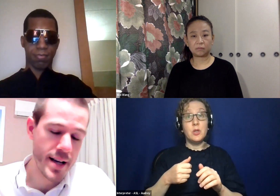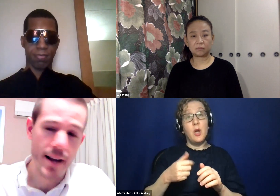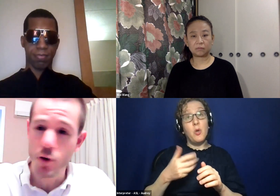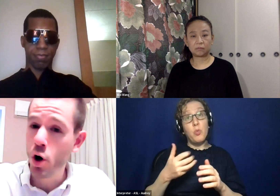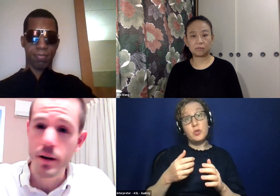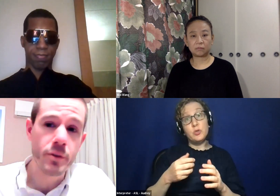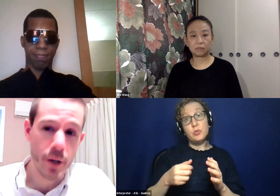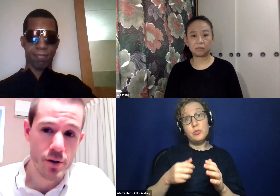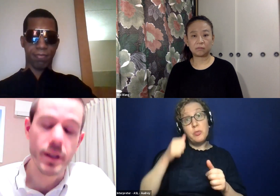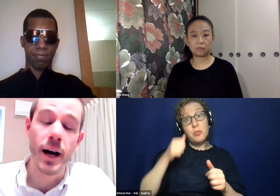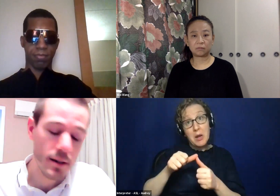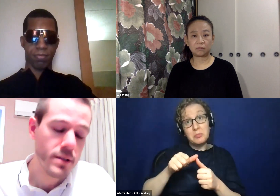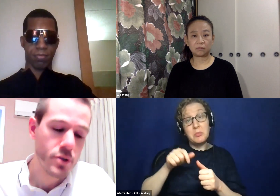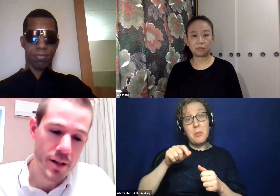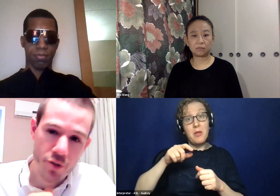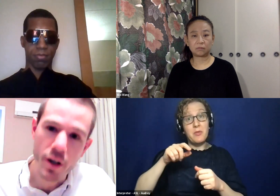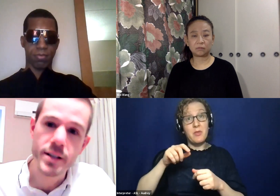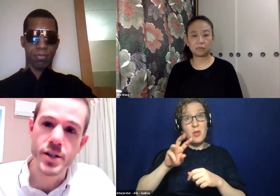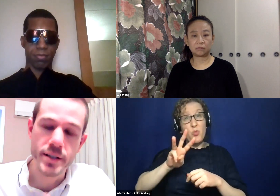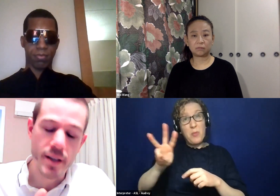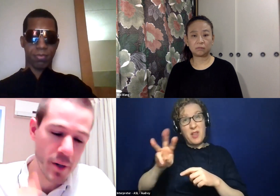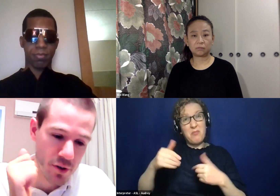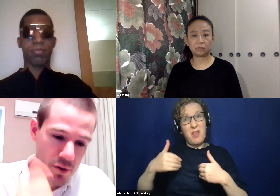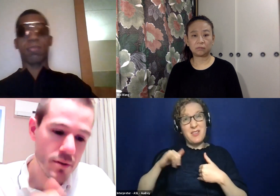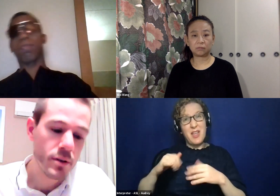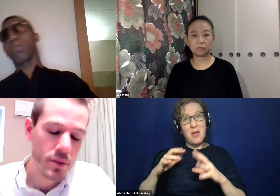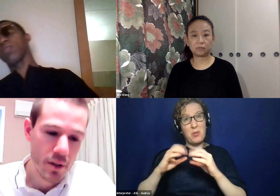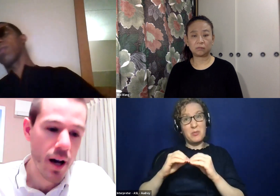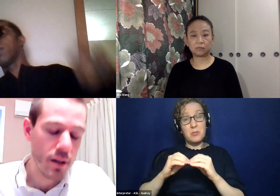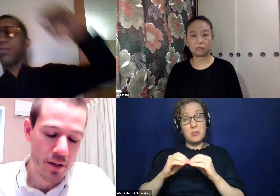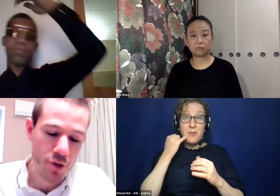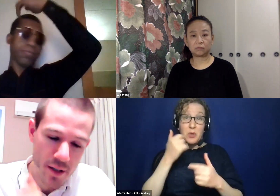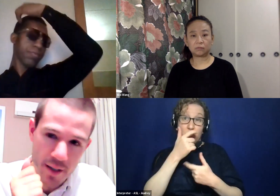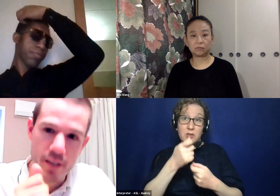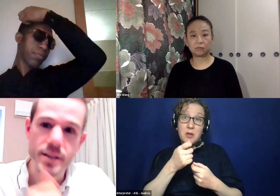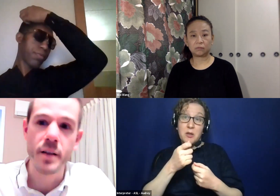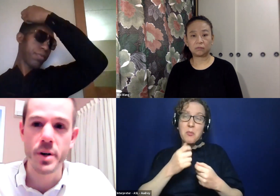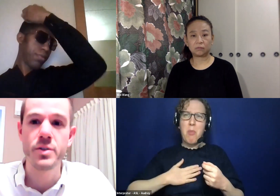Yes, a transcript. >> SERGIO TALEISNIK: I strongly suggest